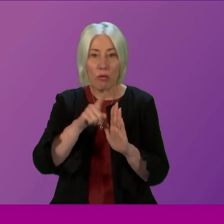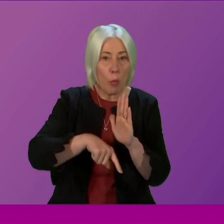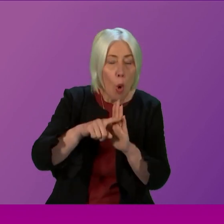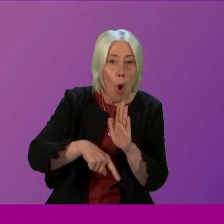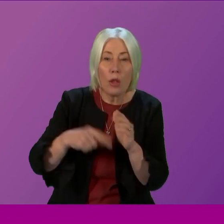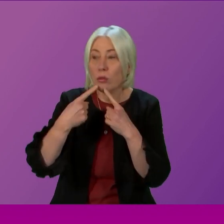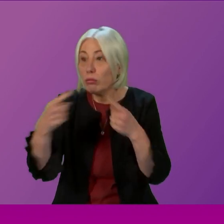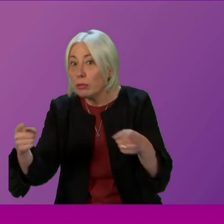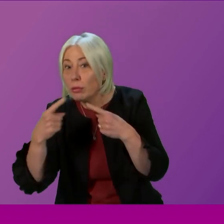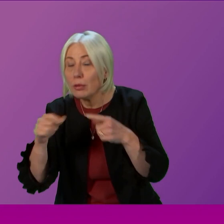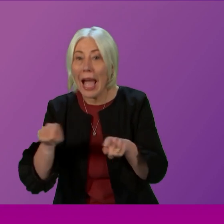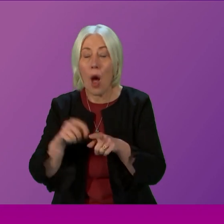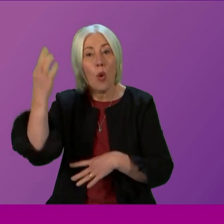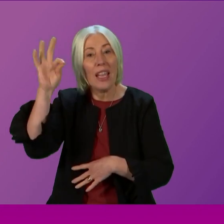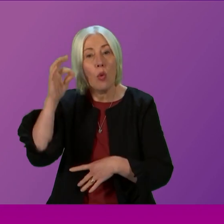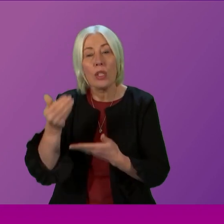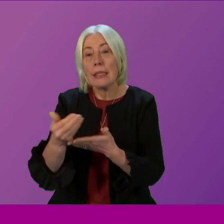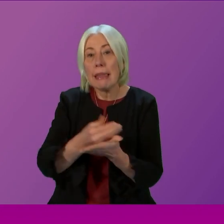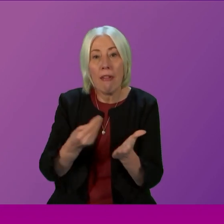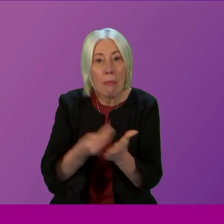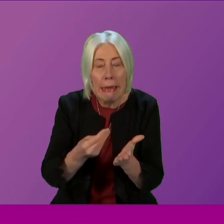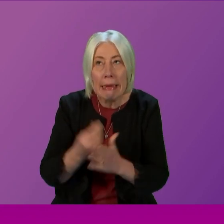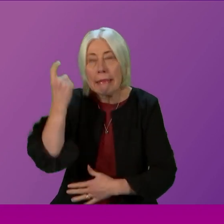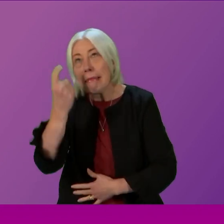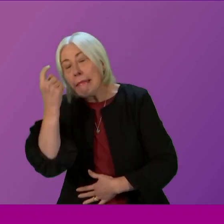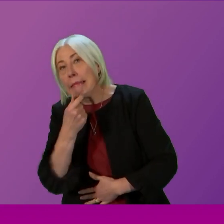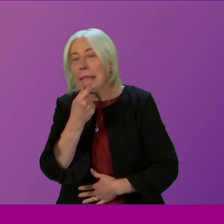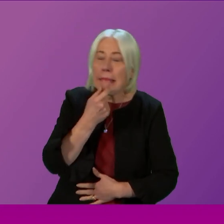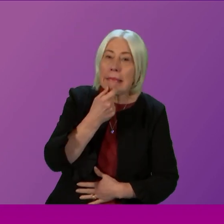options that different councils are considering and when Opposition parties,